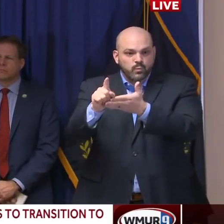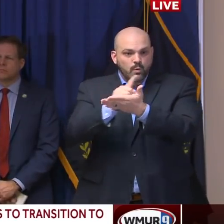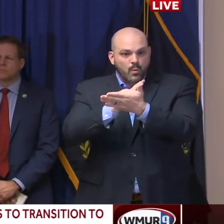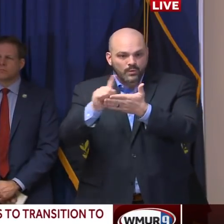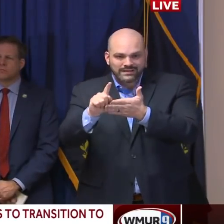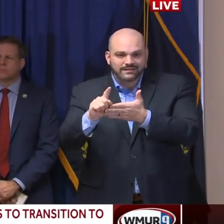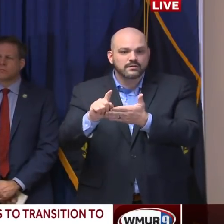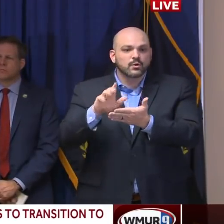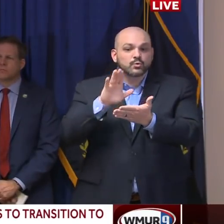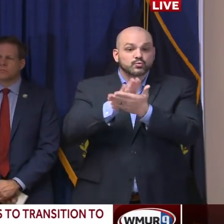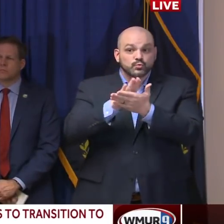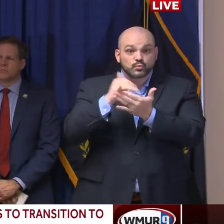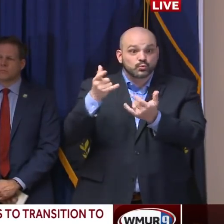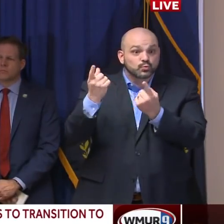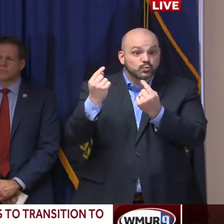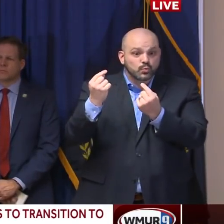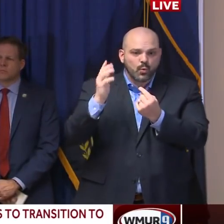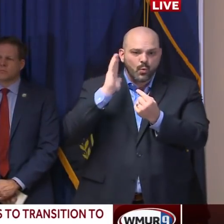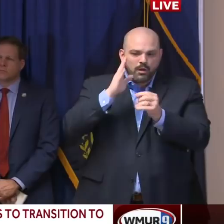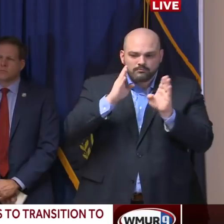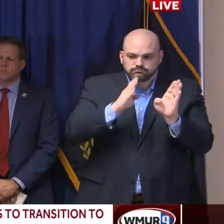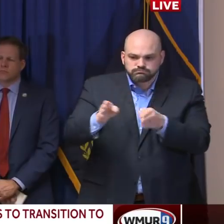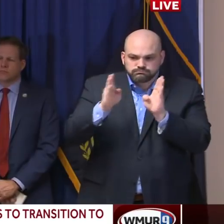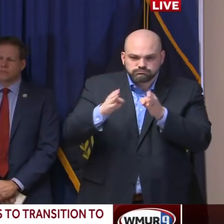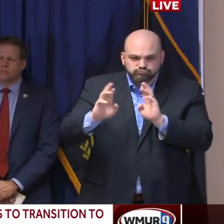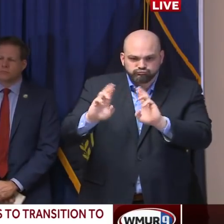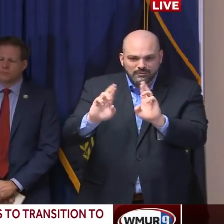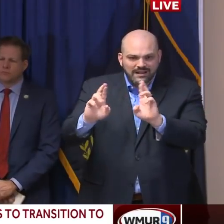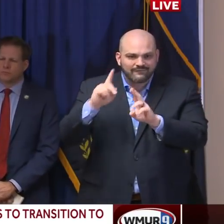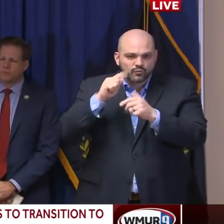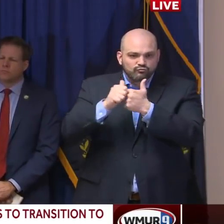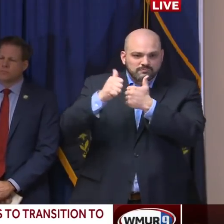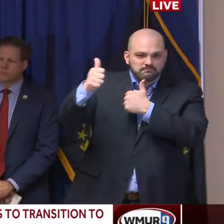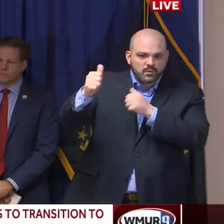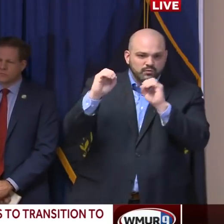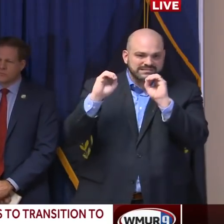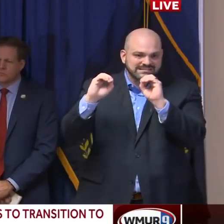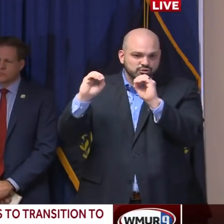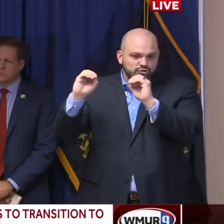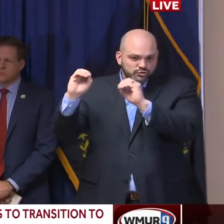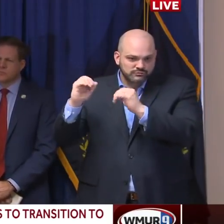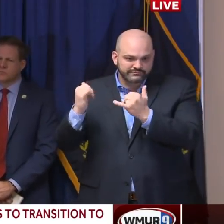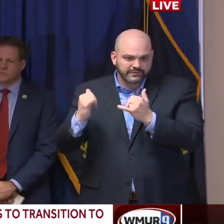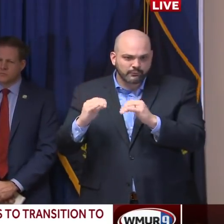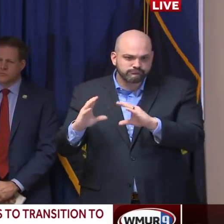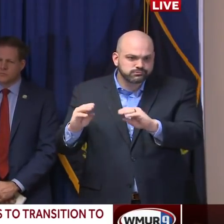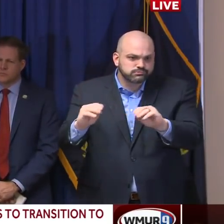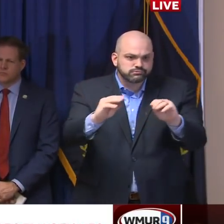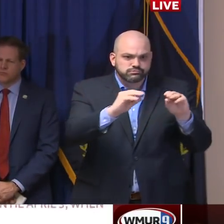SO STARTING ON MARCH 16 FOR UP TO ONE WEEK, SCHOOLS WILL BE PREPARING REMOTE INSTRUCTION AND SUPPORT.